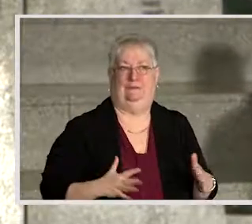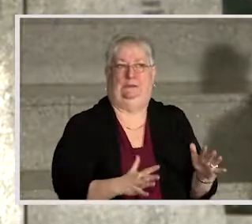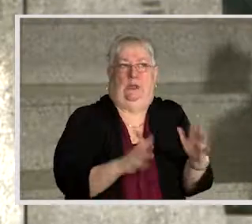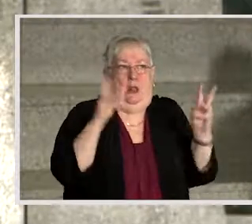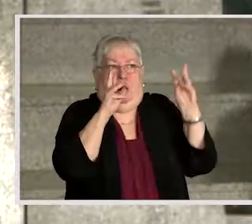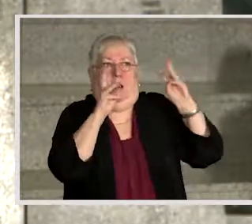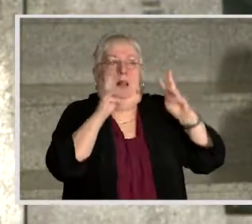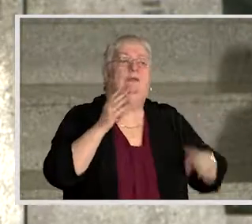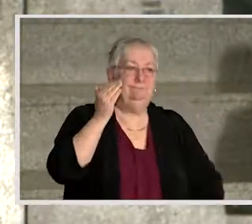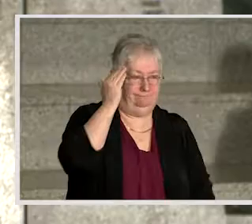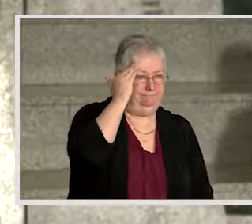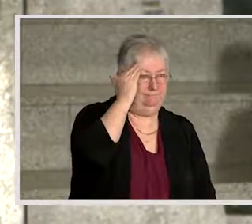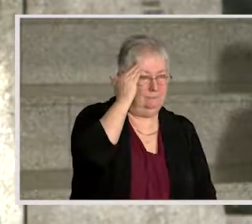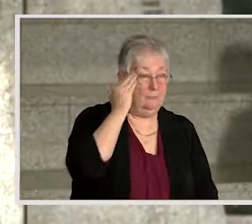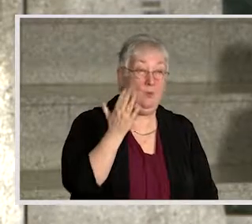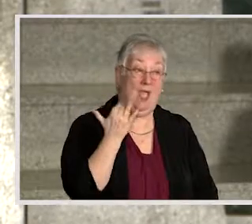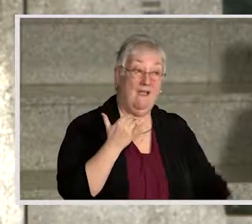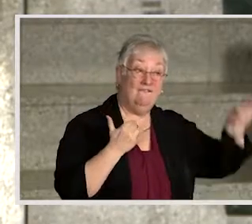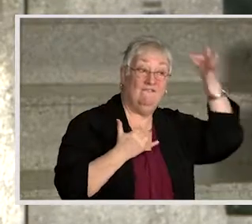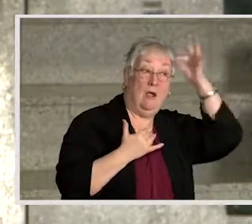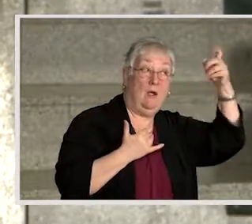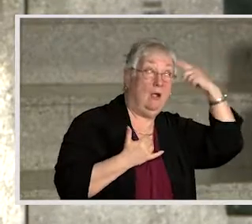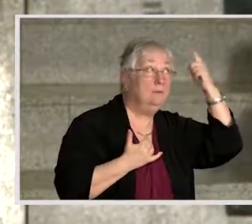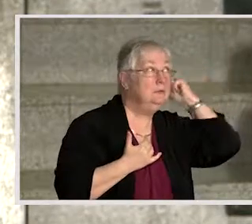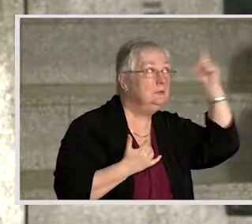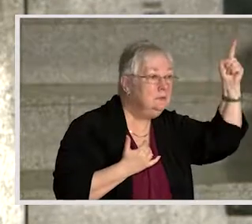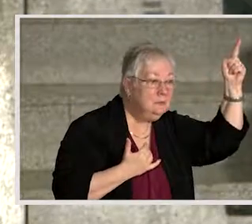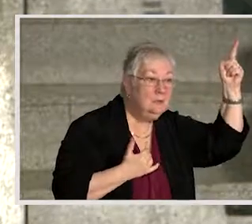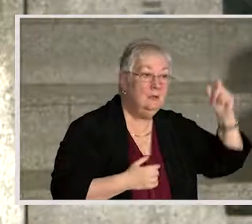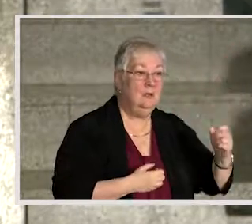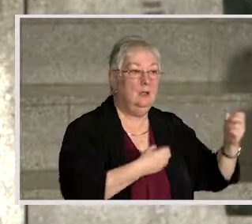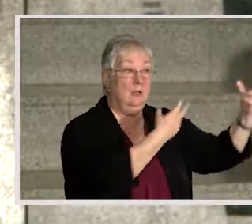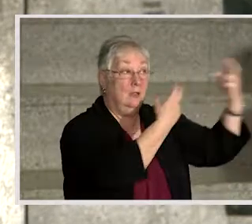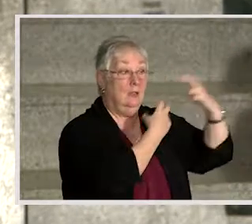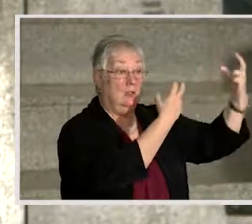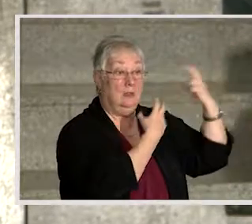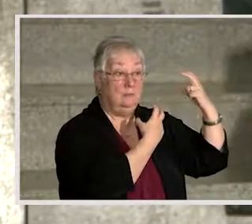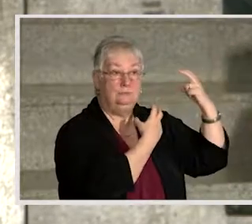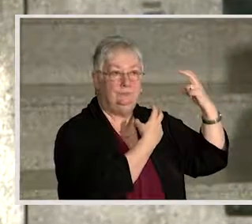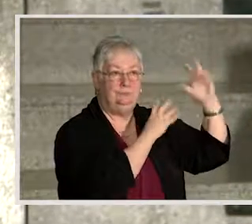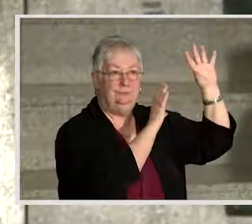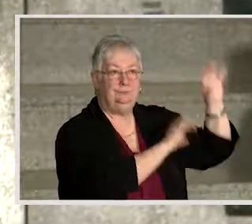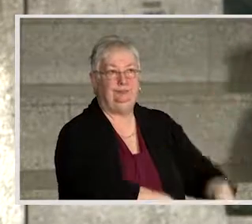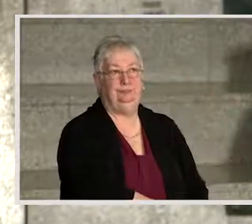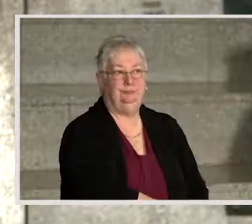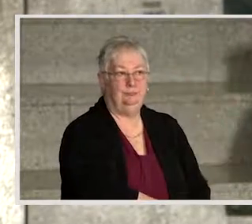FEDERAL GOVERNMENT WILL CONTINUE TO HAVE IN PROGRAMS AND SERVICES THAT ARE IMPORTANT TO US.